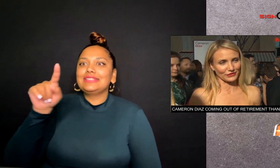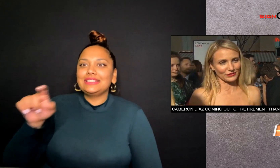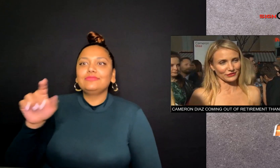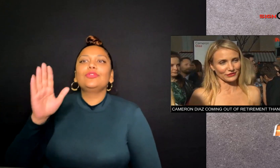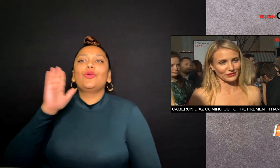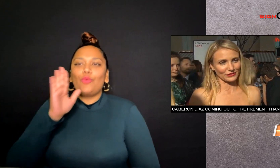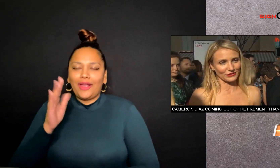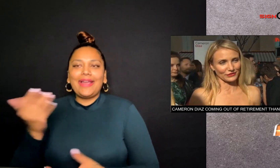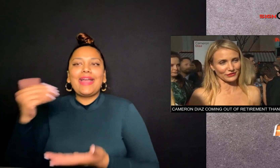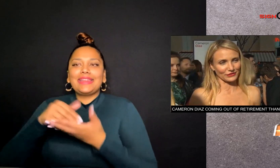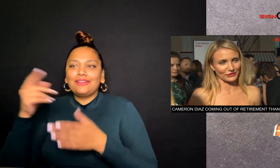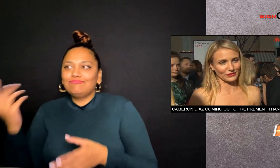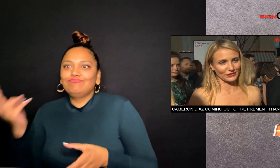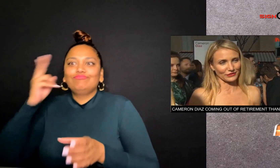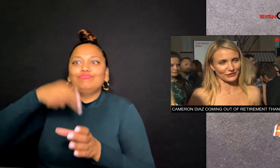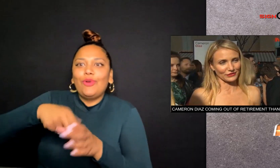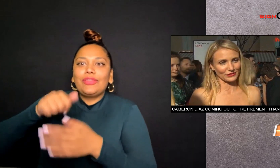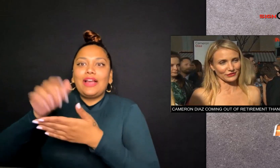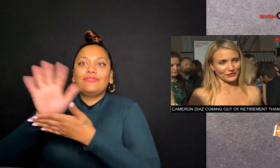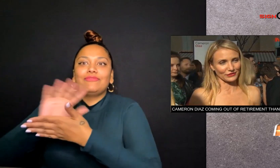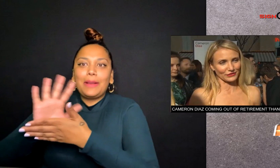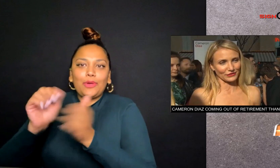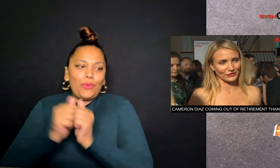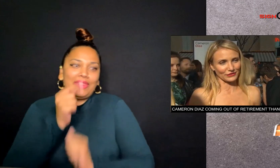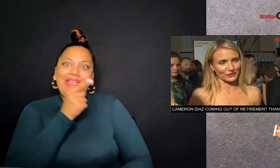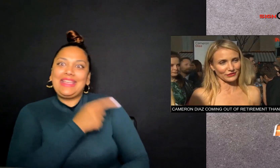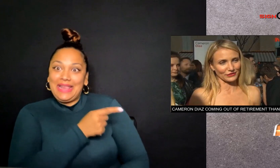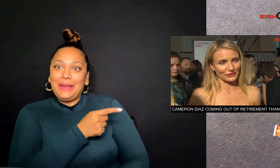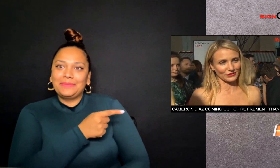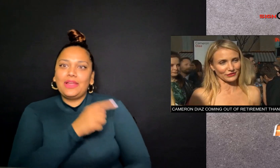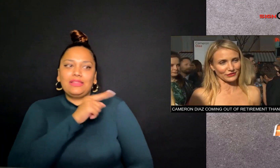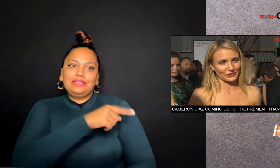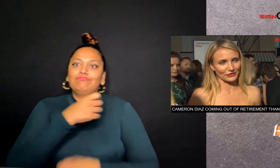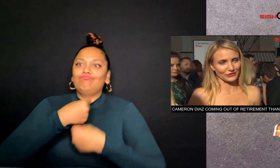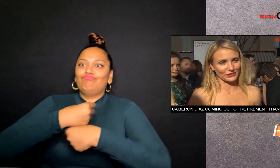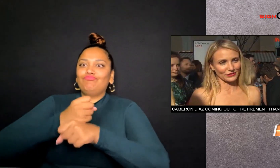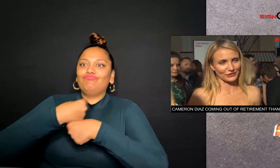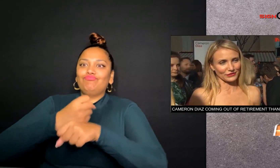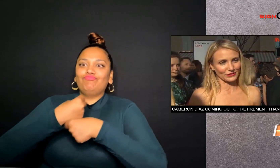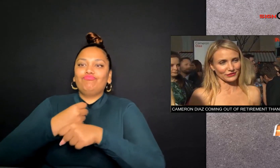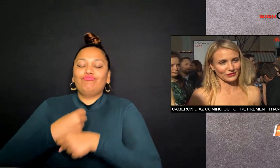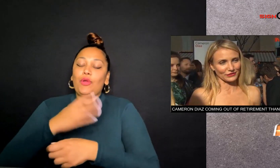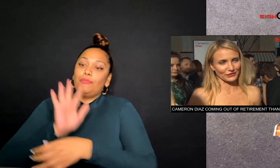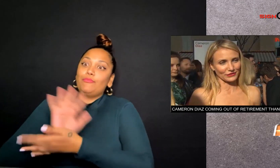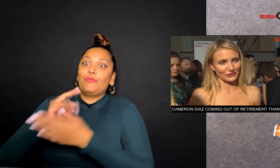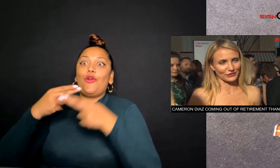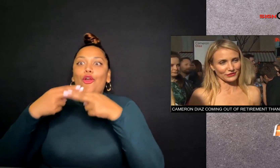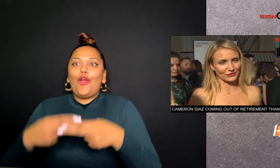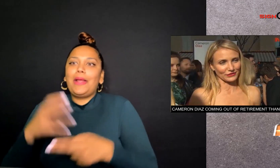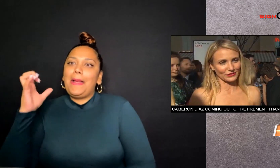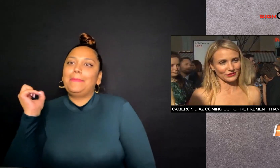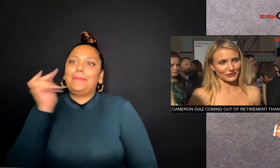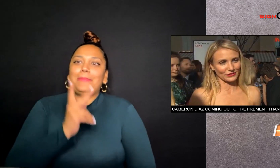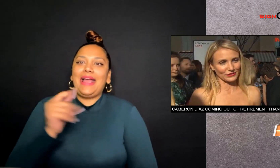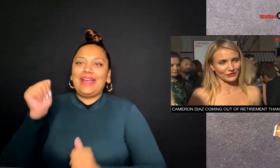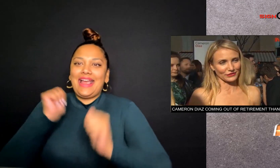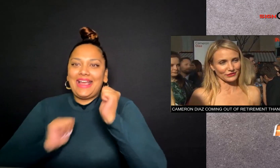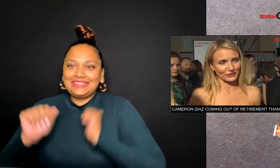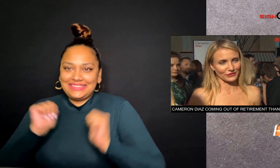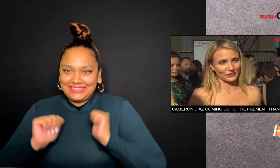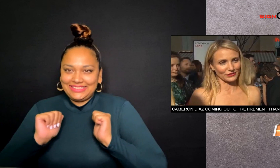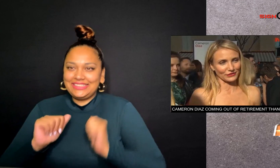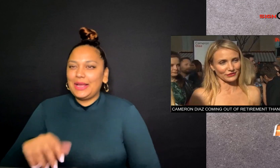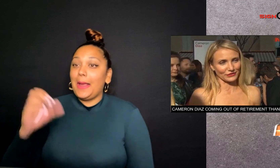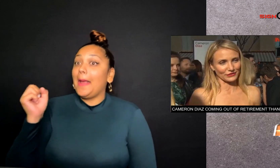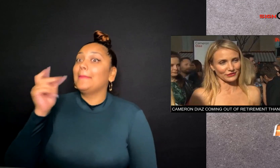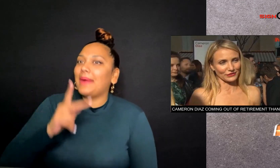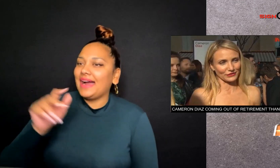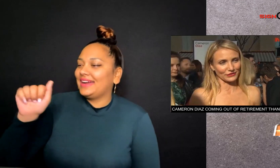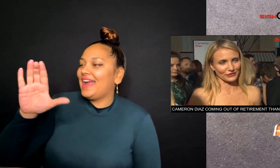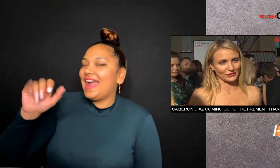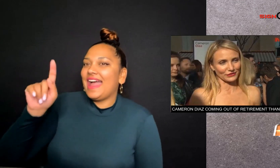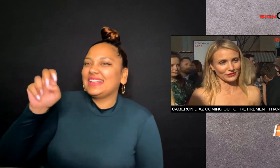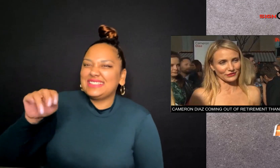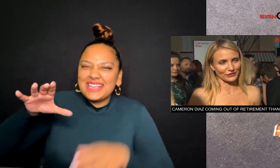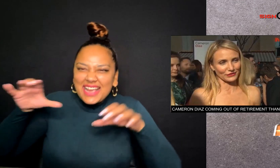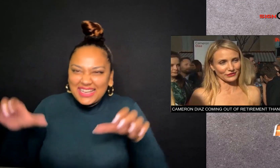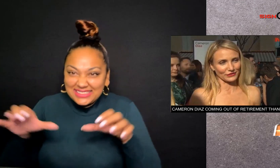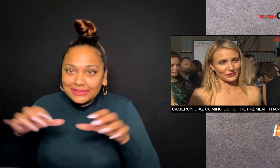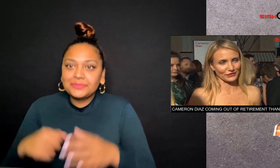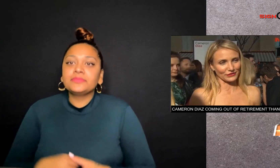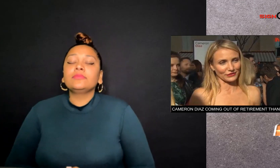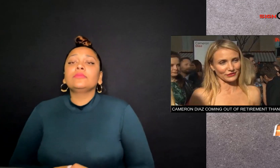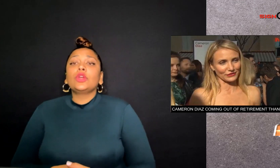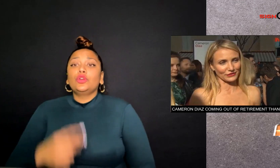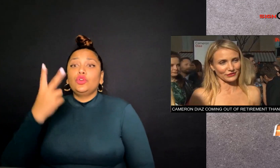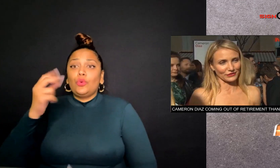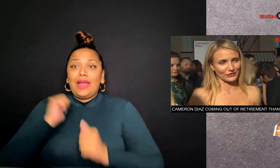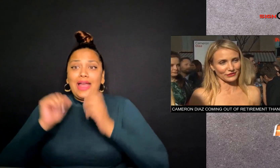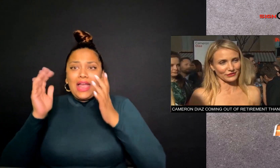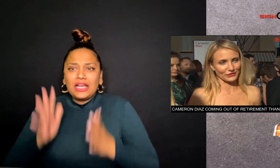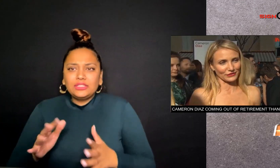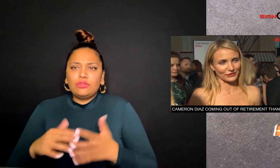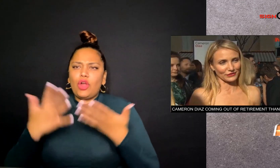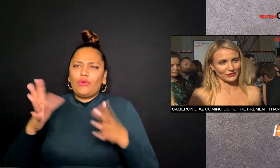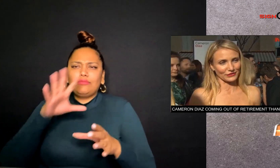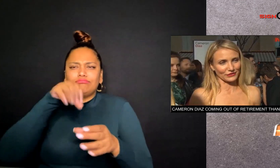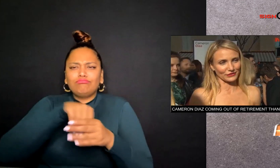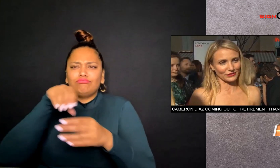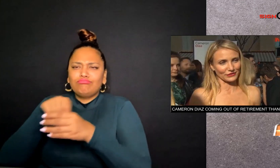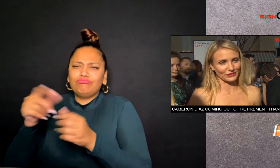will be starring alongside him in a movie he is executive producing called Back In Action